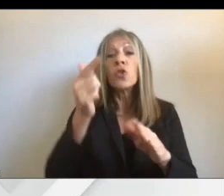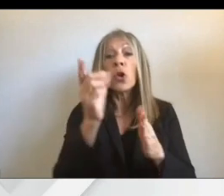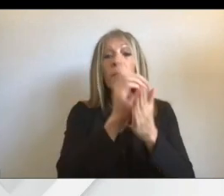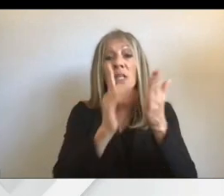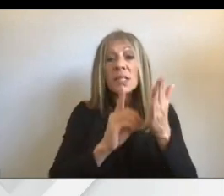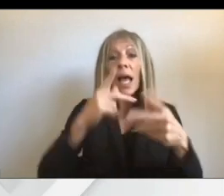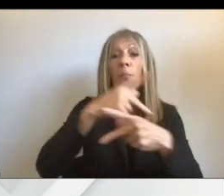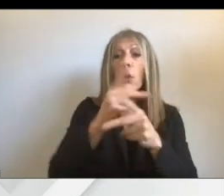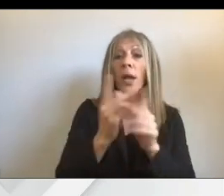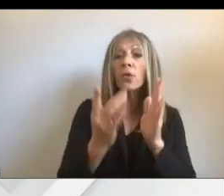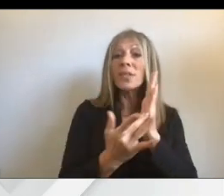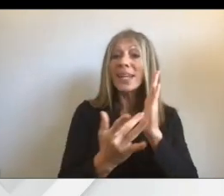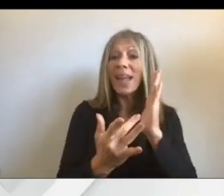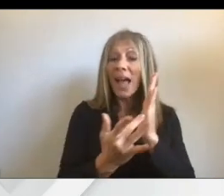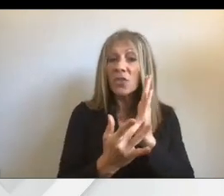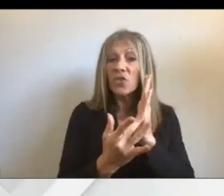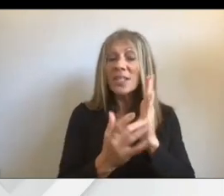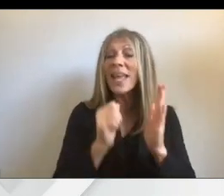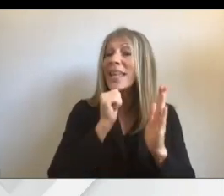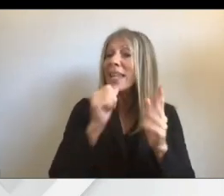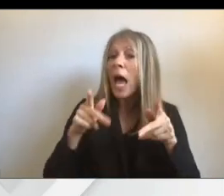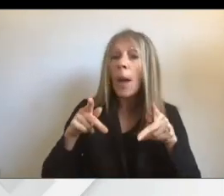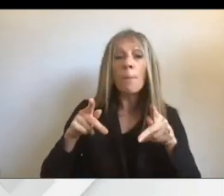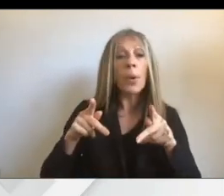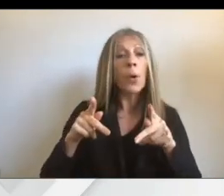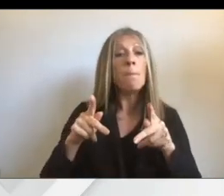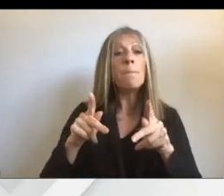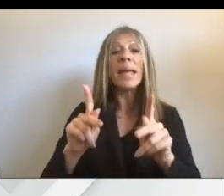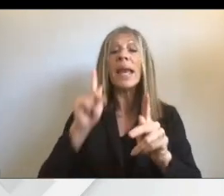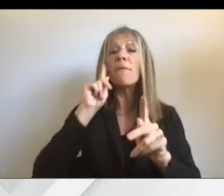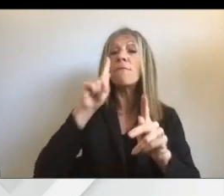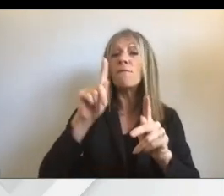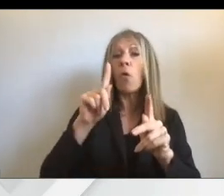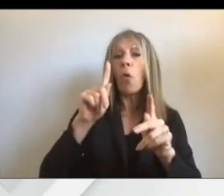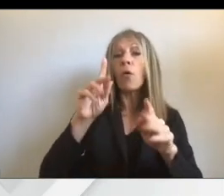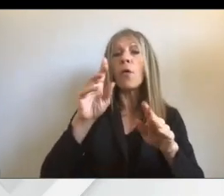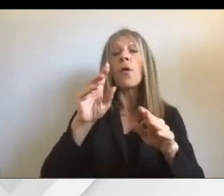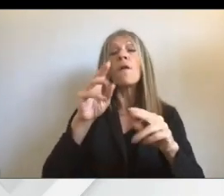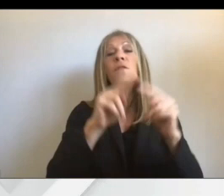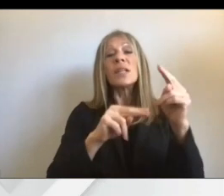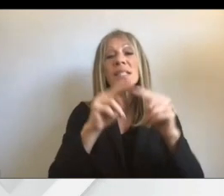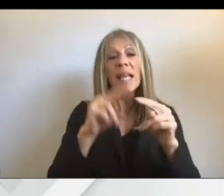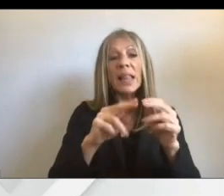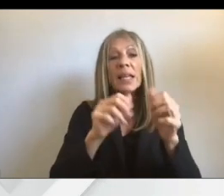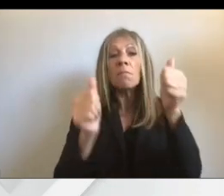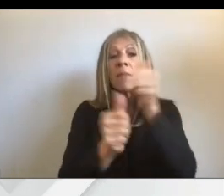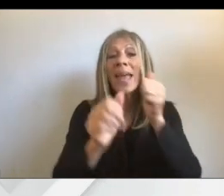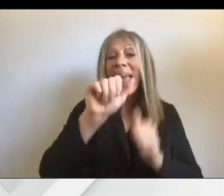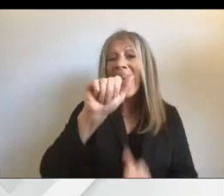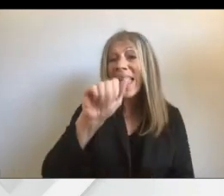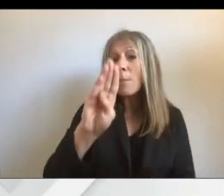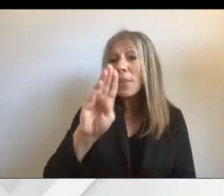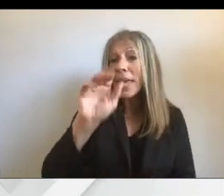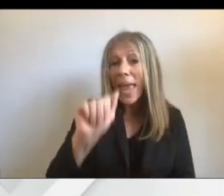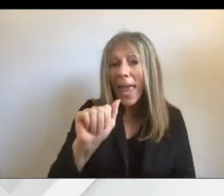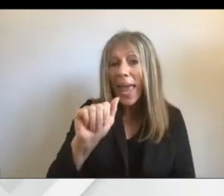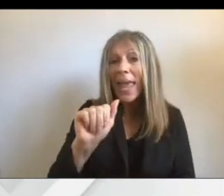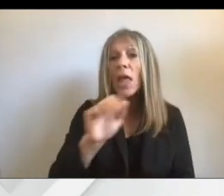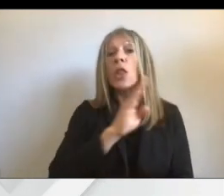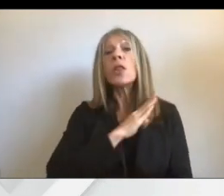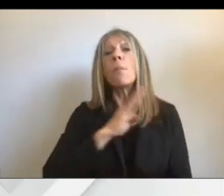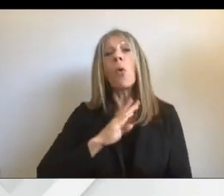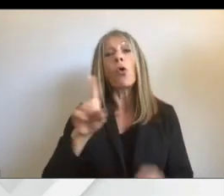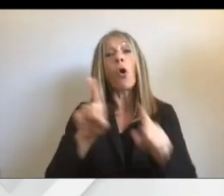technologies is not permitted for facilities subject to the ABA. The Board has also added a